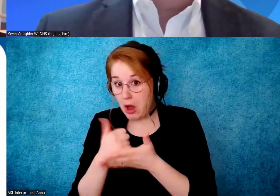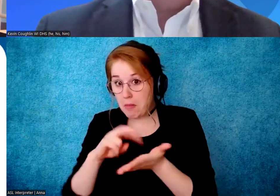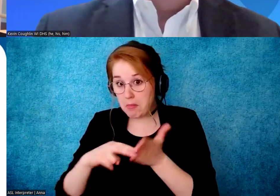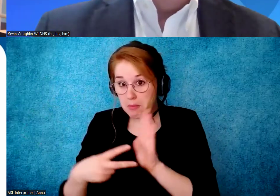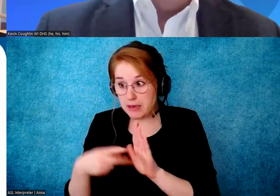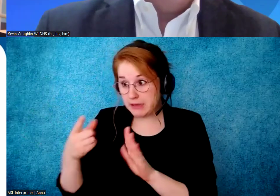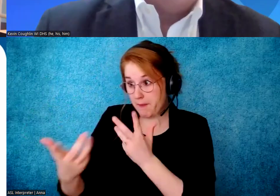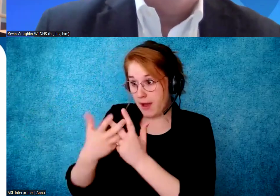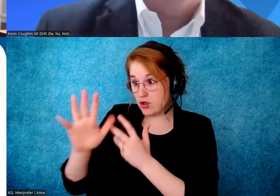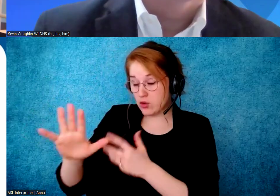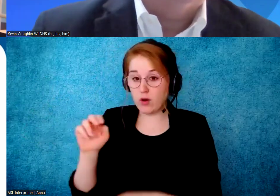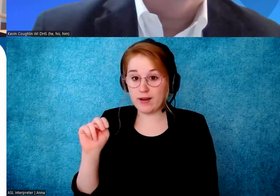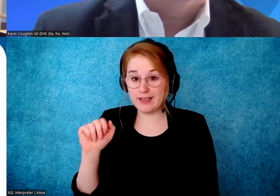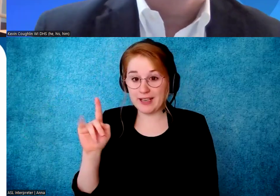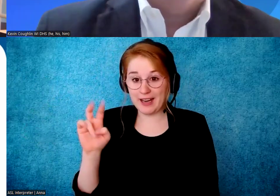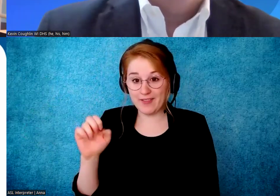your native language as opposed to English.